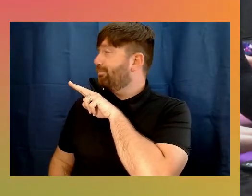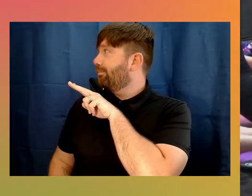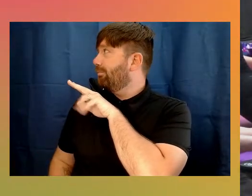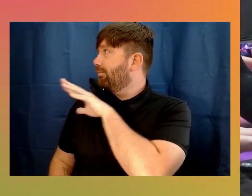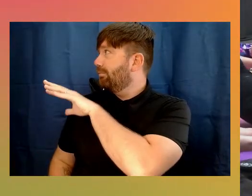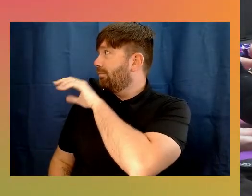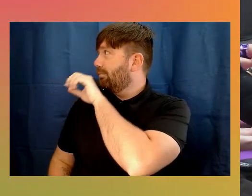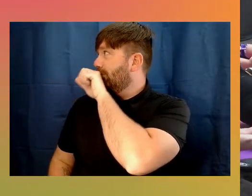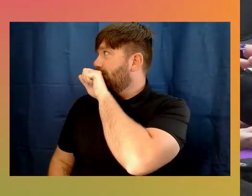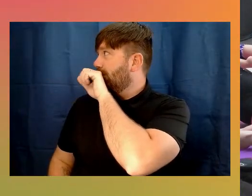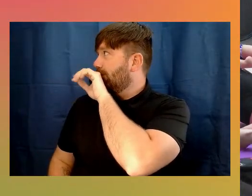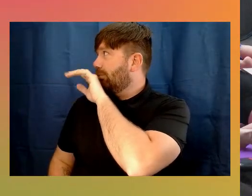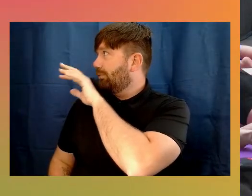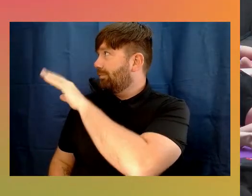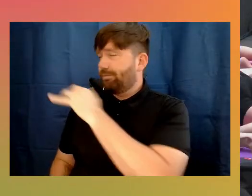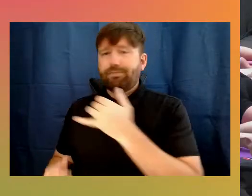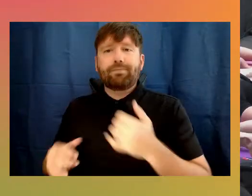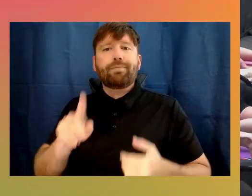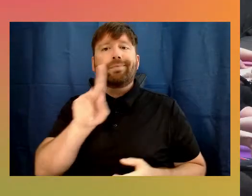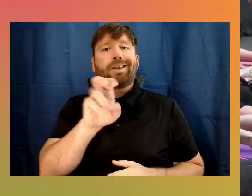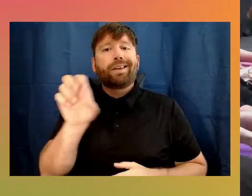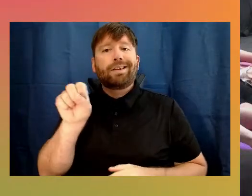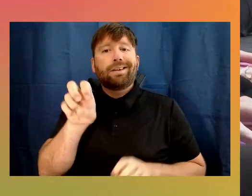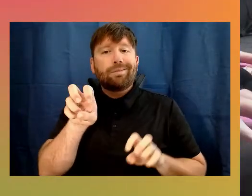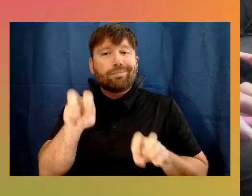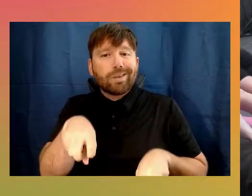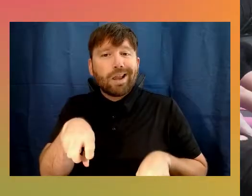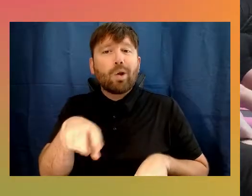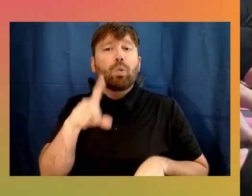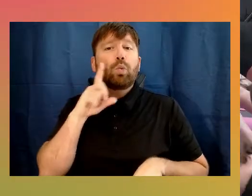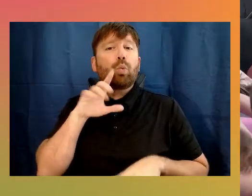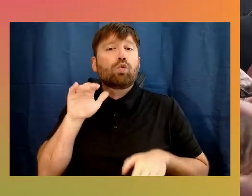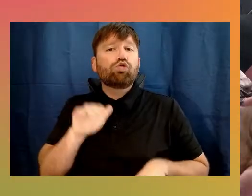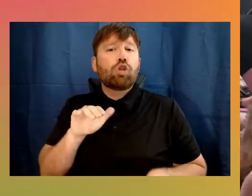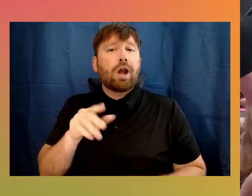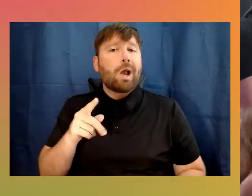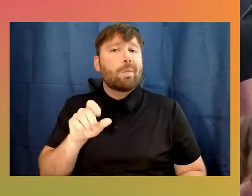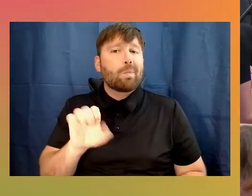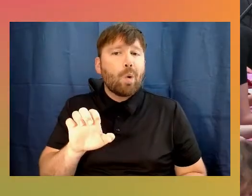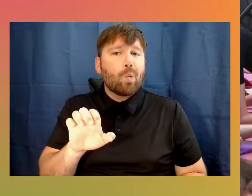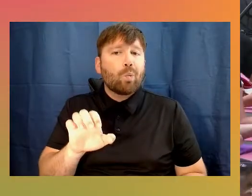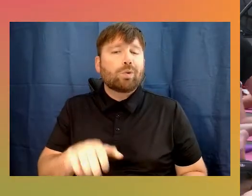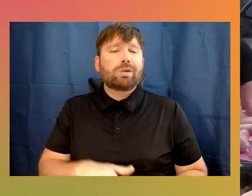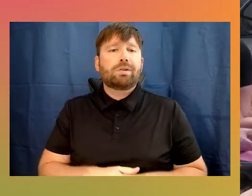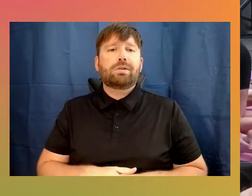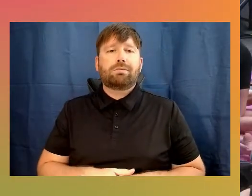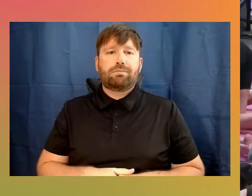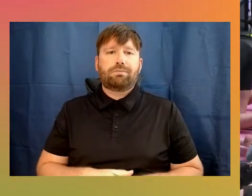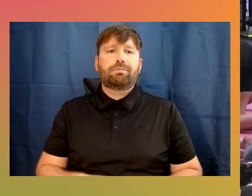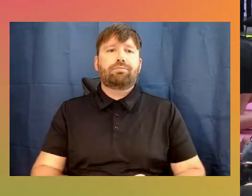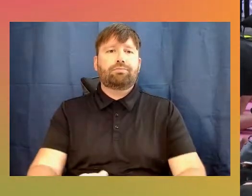GOOD. GAZE COMES OUT OVER THE RIGHT SHOULDER. GOOD. LET THE KNEES COME DOWN, FIND